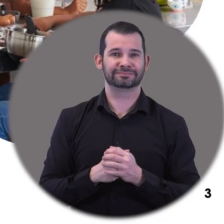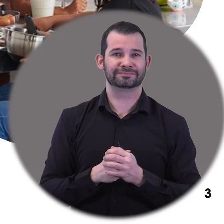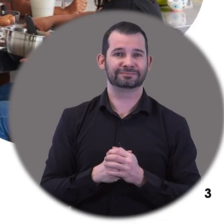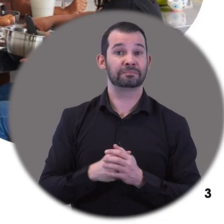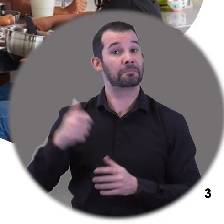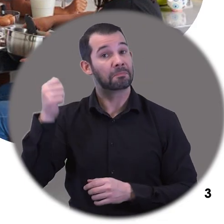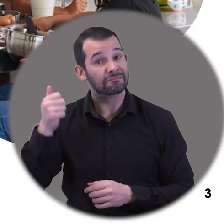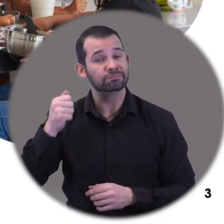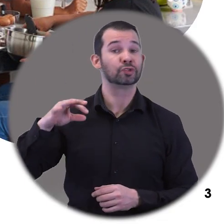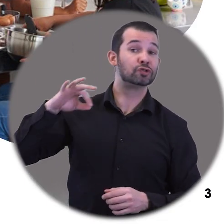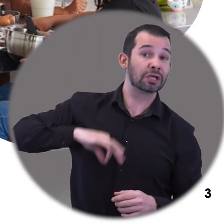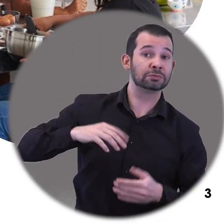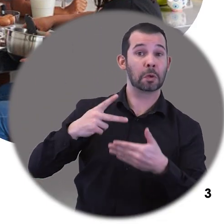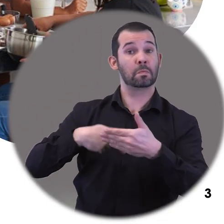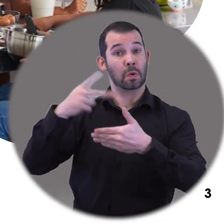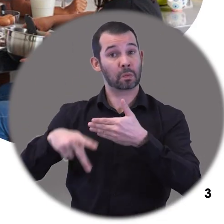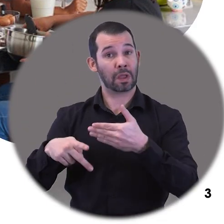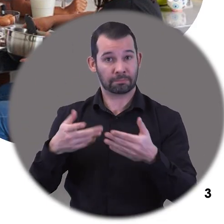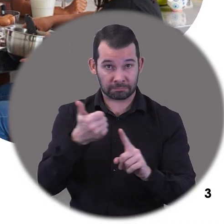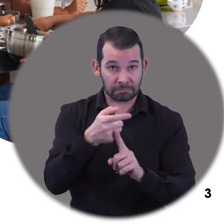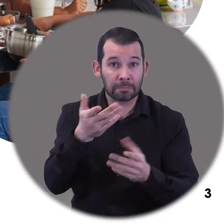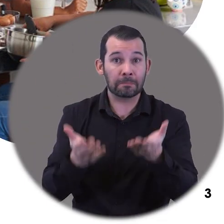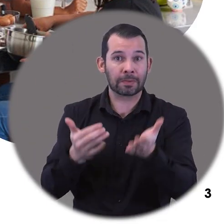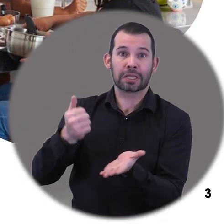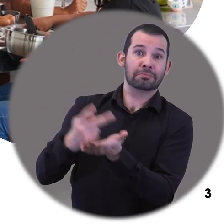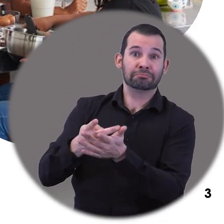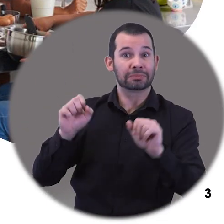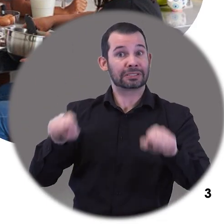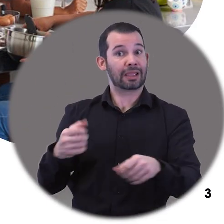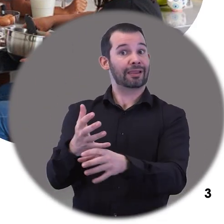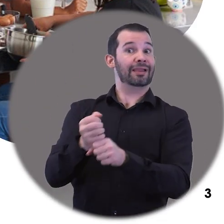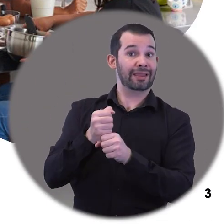benefits, credits, and programs you may be eligible for